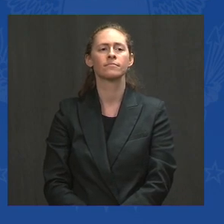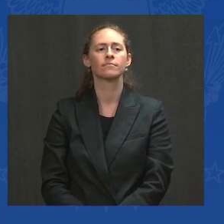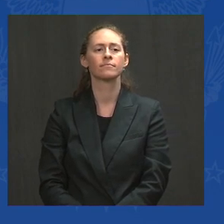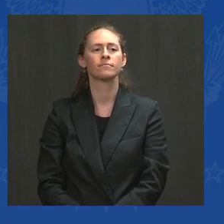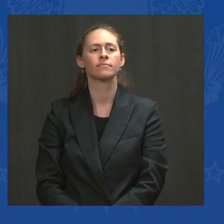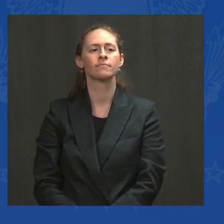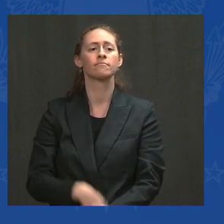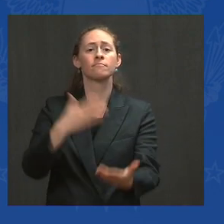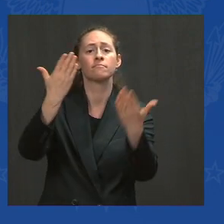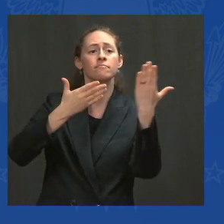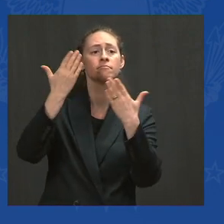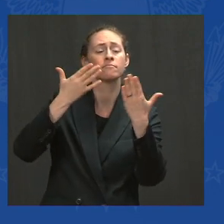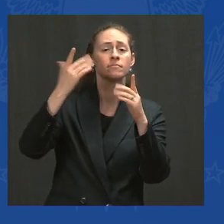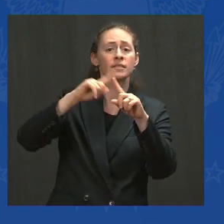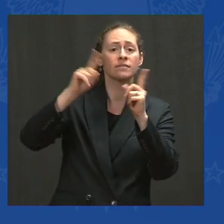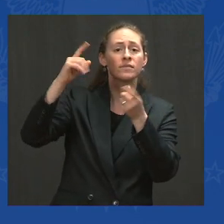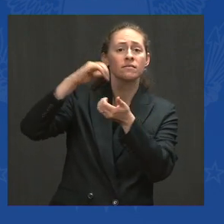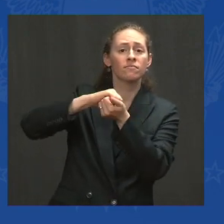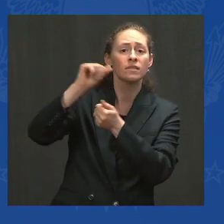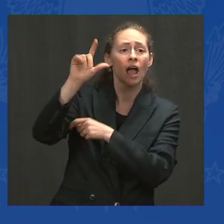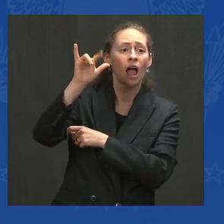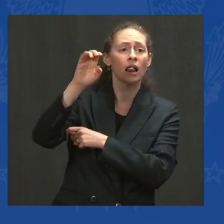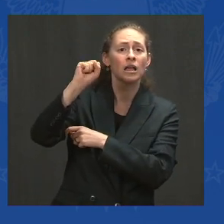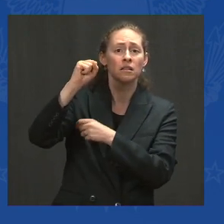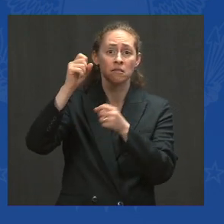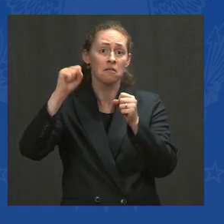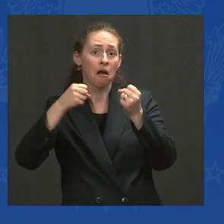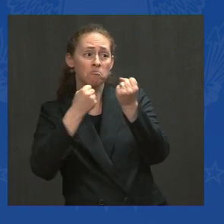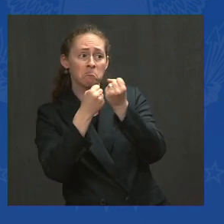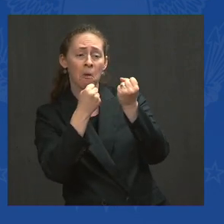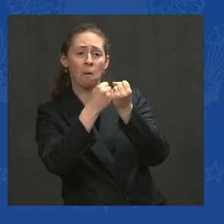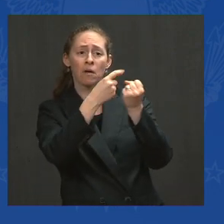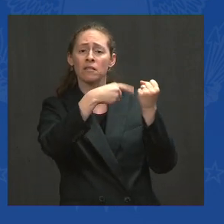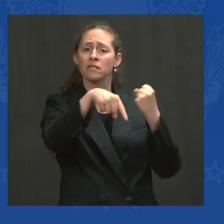And, starting this month, we're going to begin to re- -- re- -- reloc- -- we're going to begin